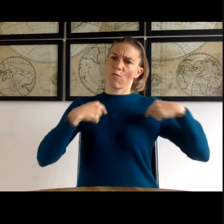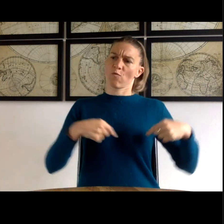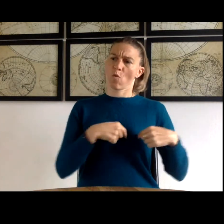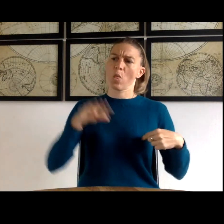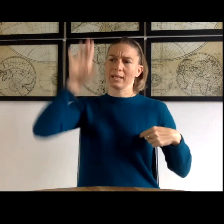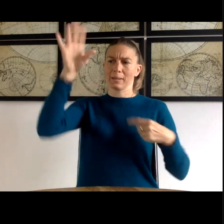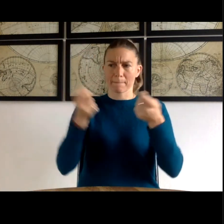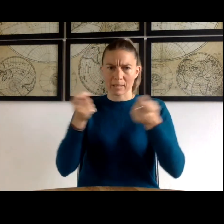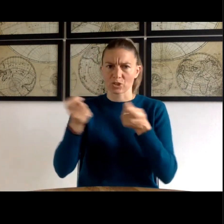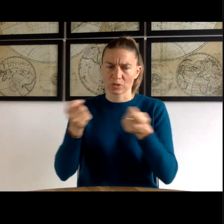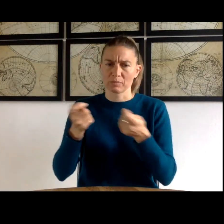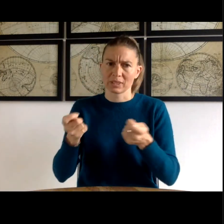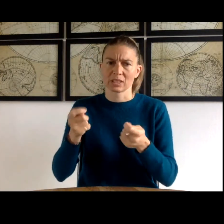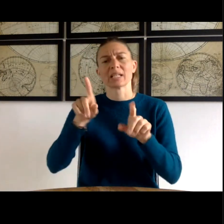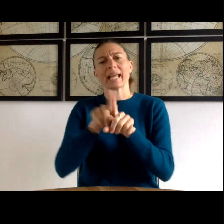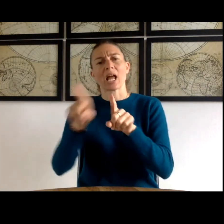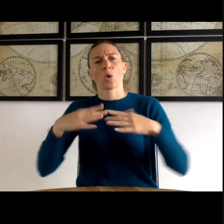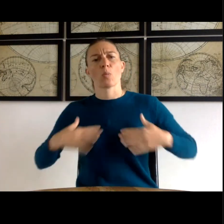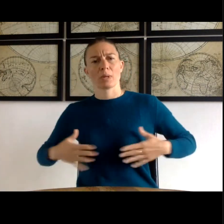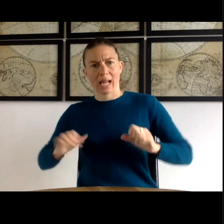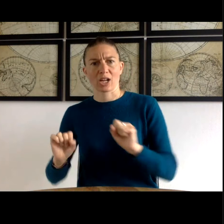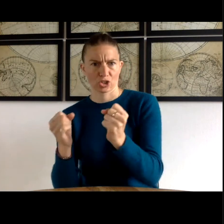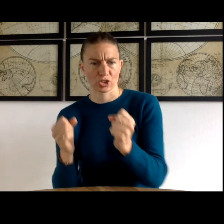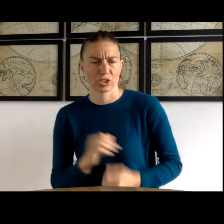This webinar is the first in a set of webinars